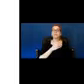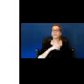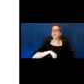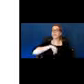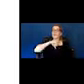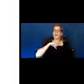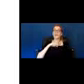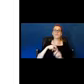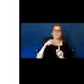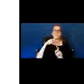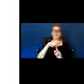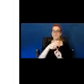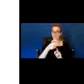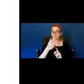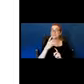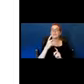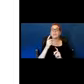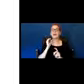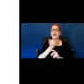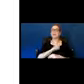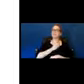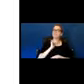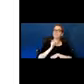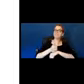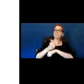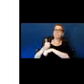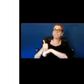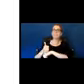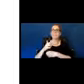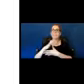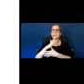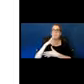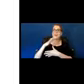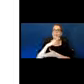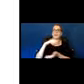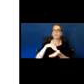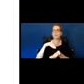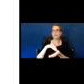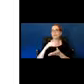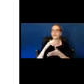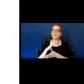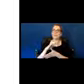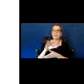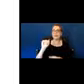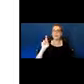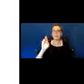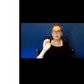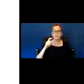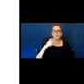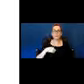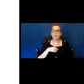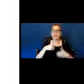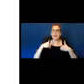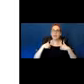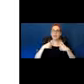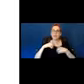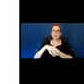So relying on the brick and mortar clinic, there's a local HCH and their no show rate of referrals